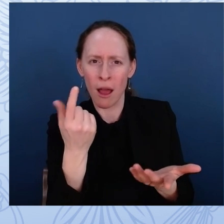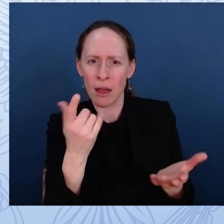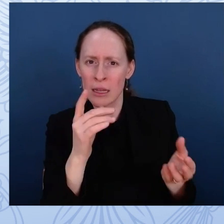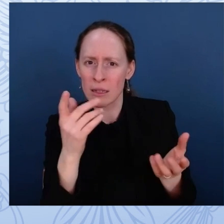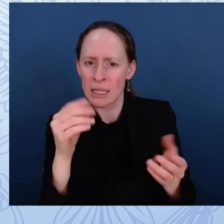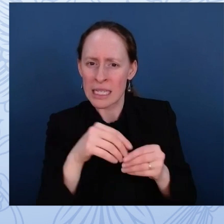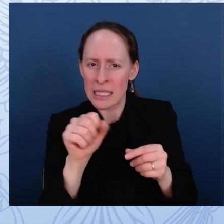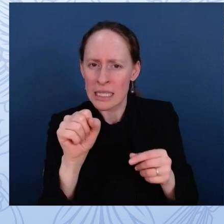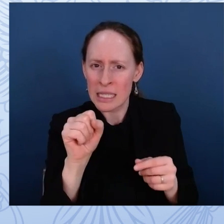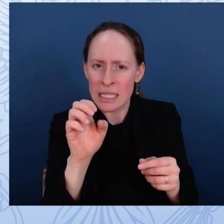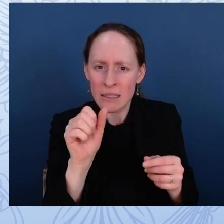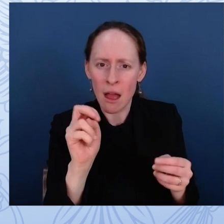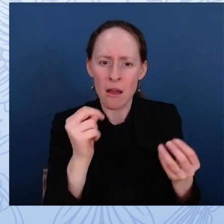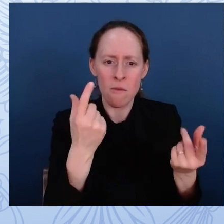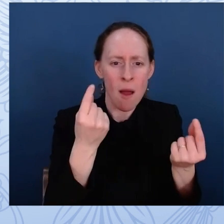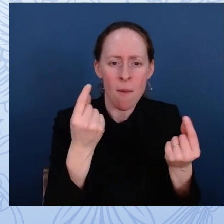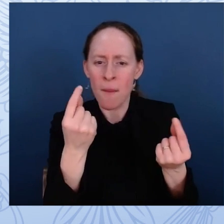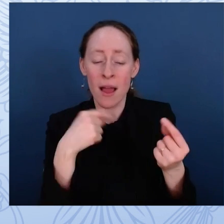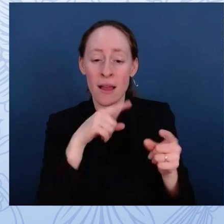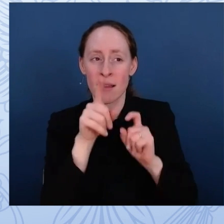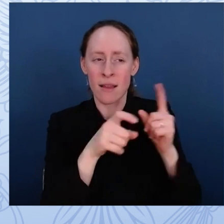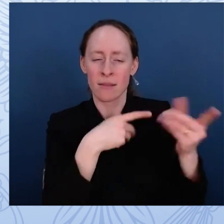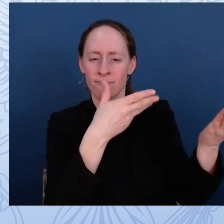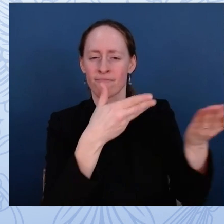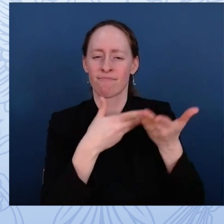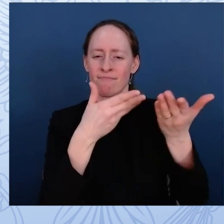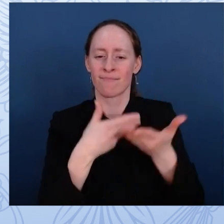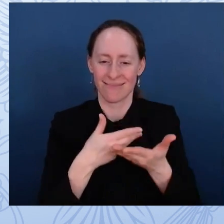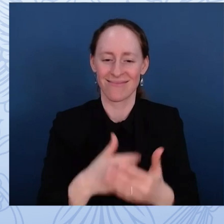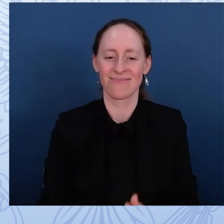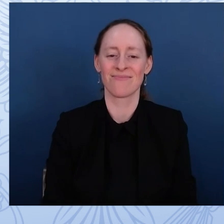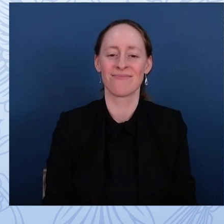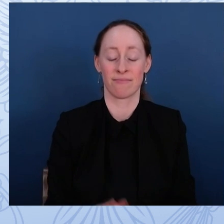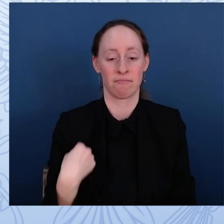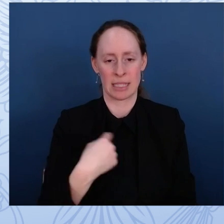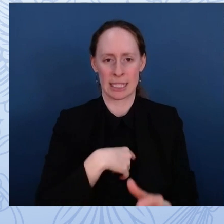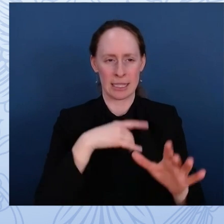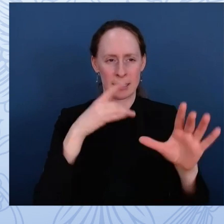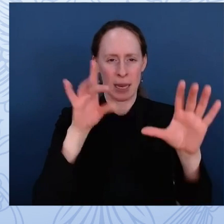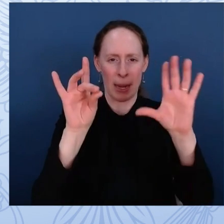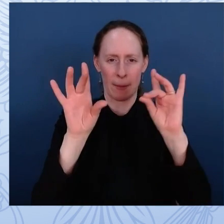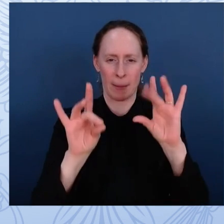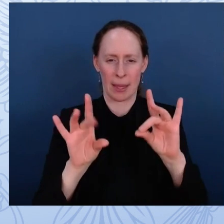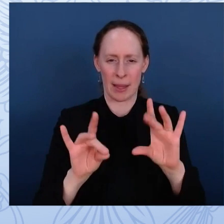we would formulate some different choices of menu and give them like different menu choices.